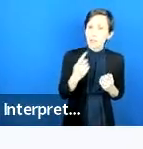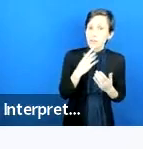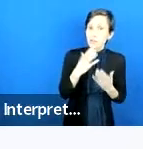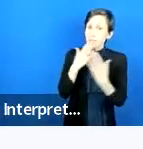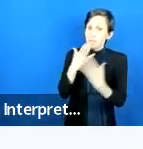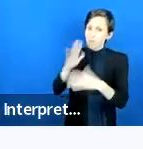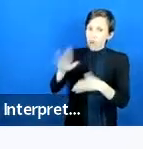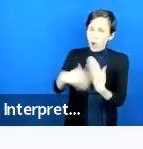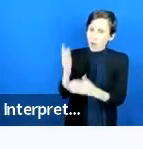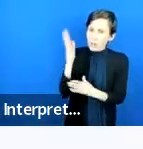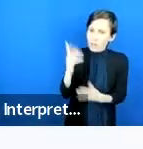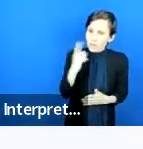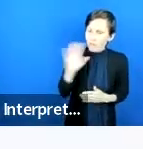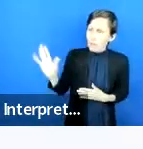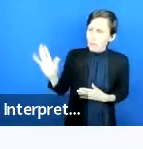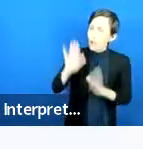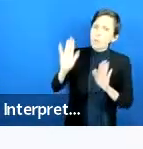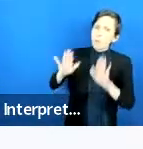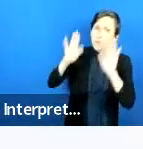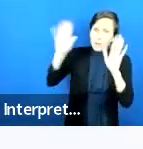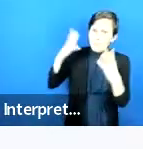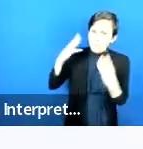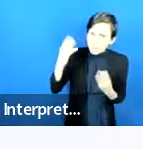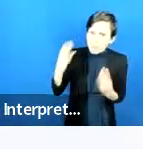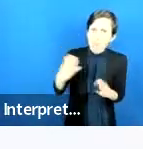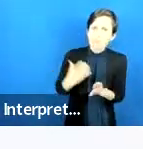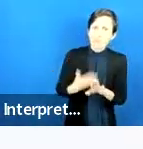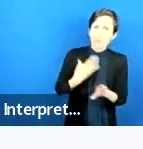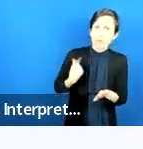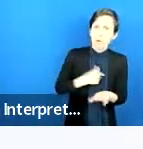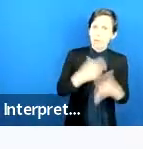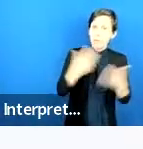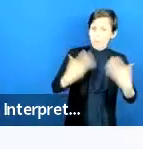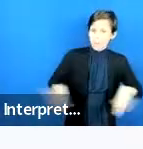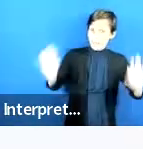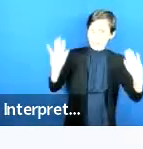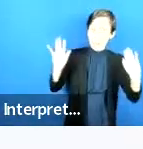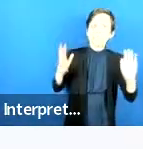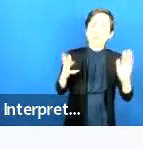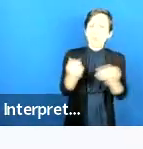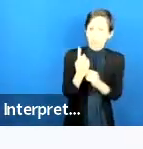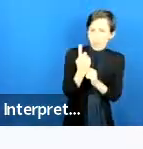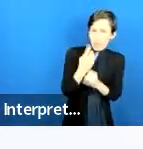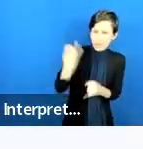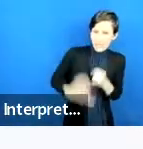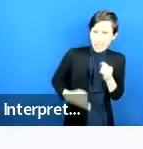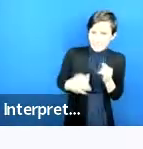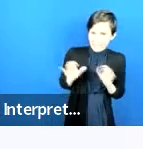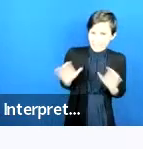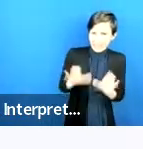for the wonderful information. And before we wrap up today, we wanna engage in one final activity for you